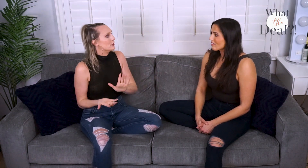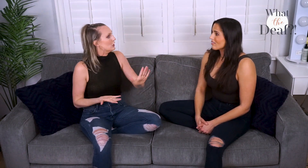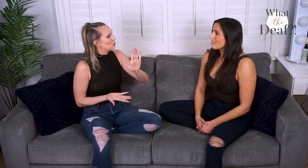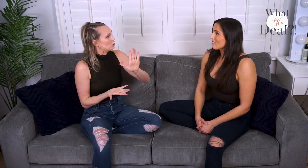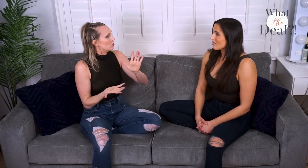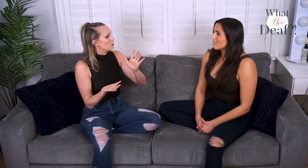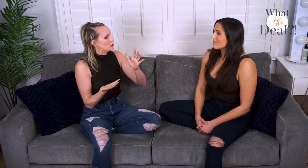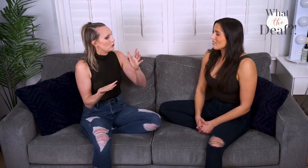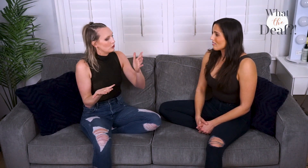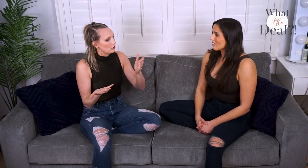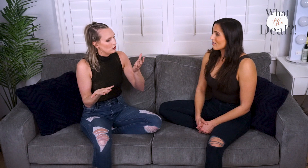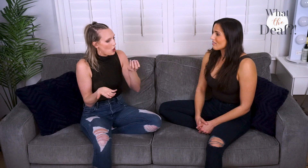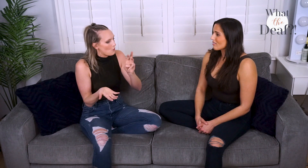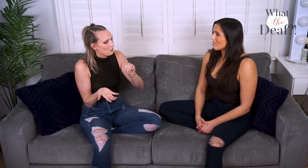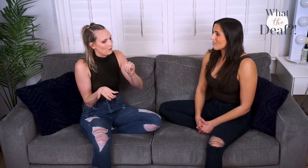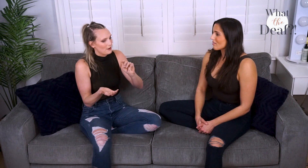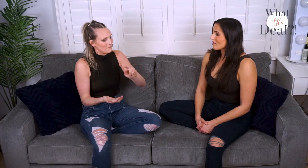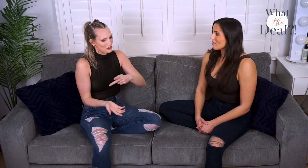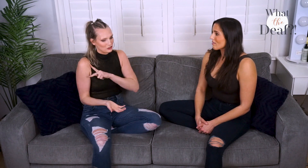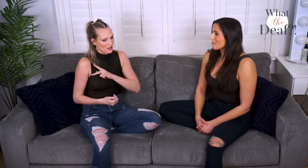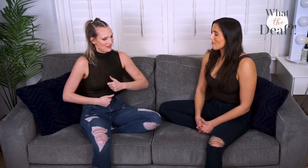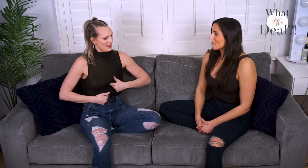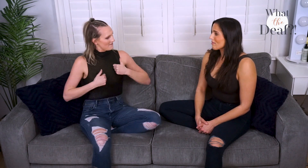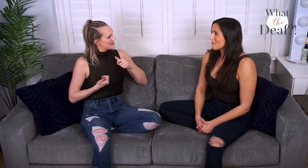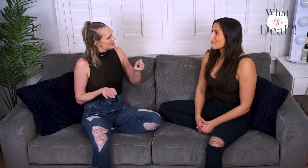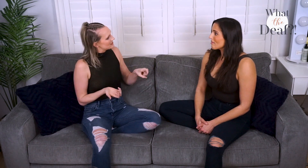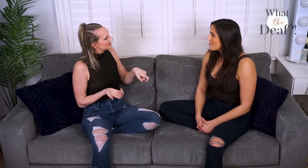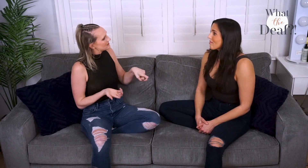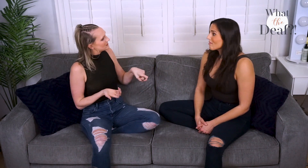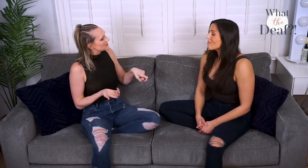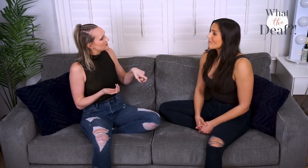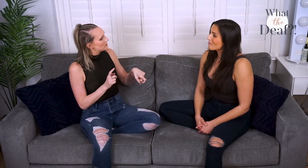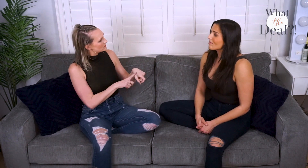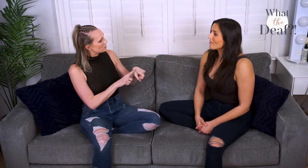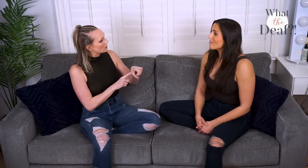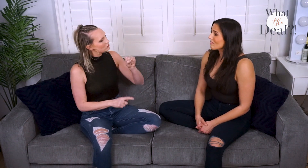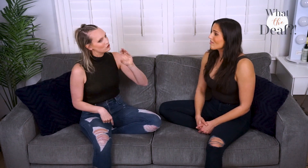their own personal life needs.